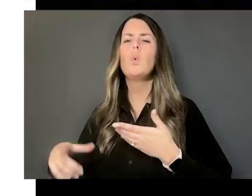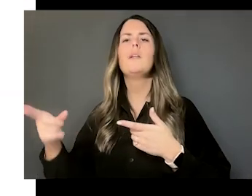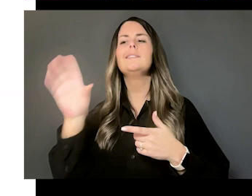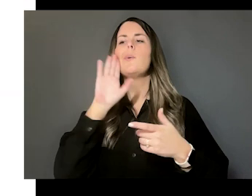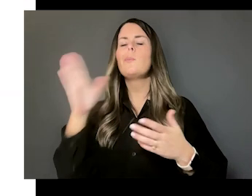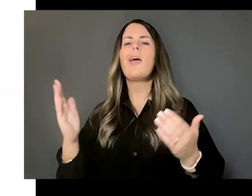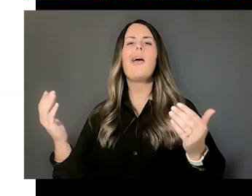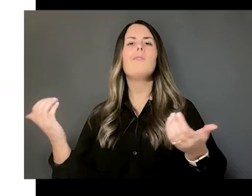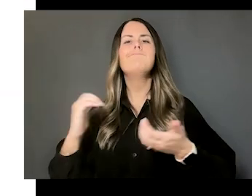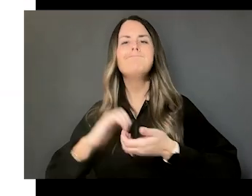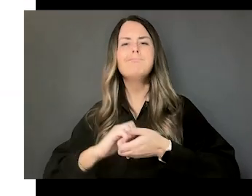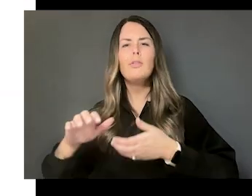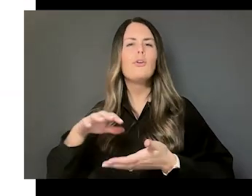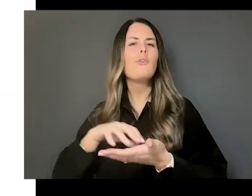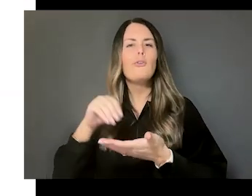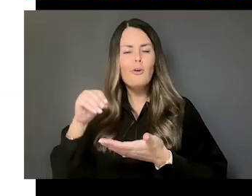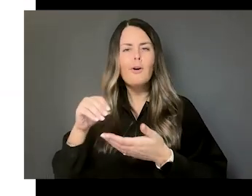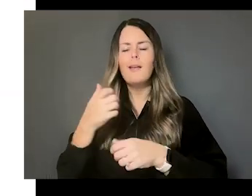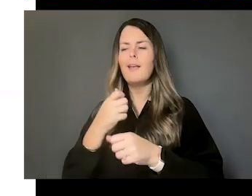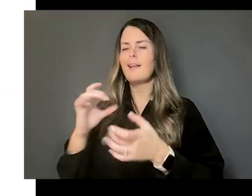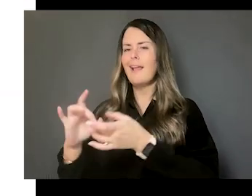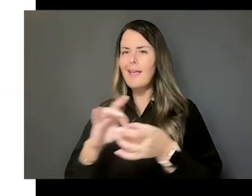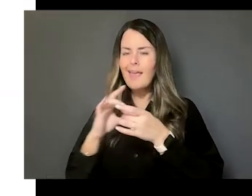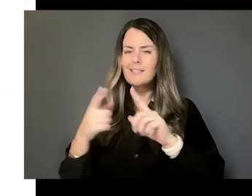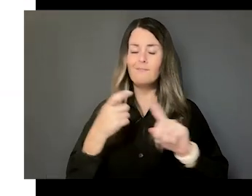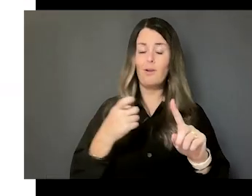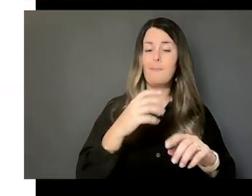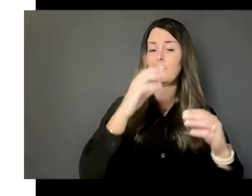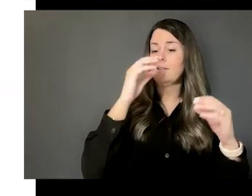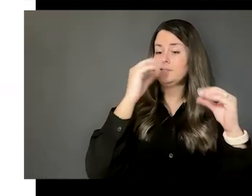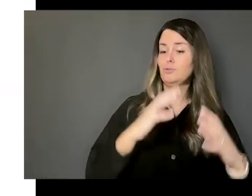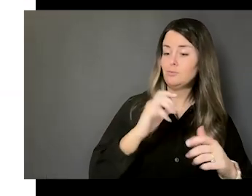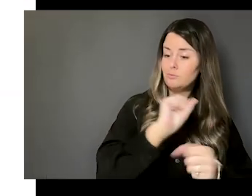by making connections between student work and the learning goals of the lesson.